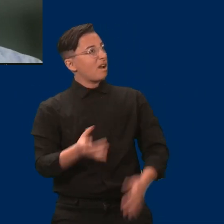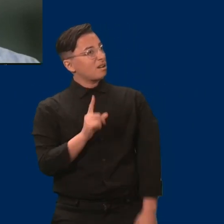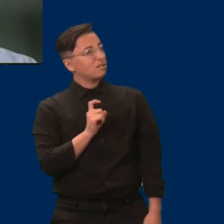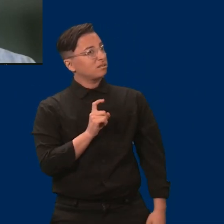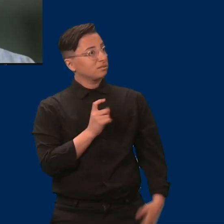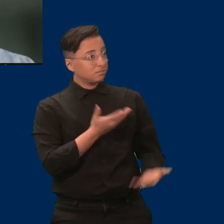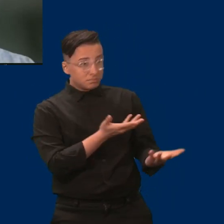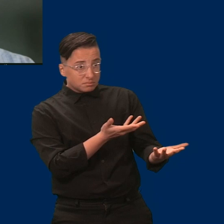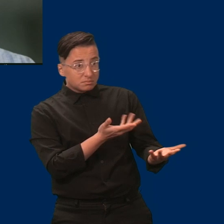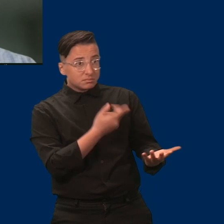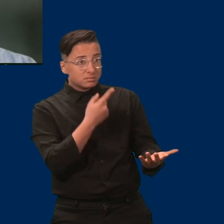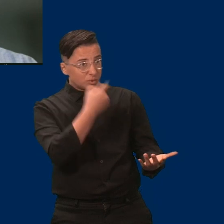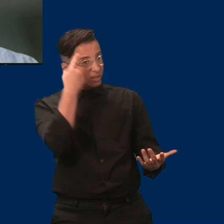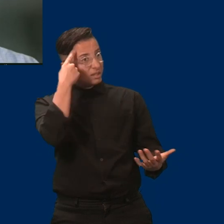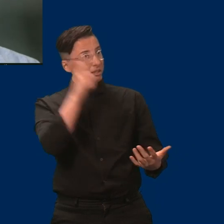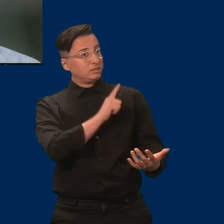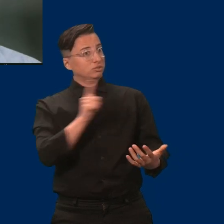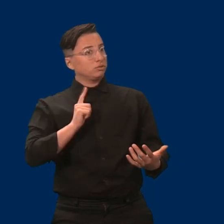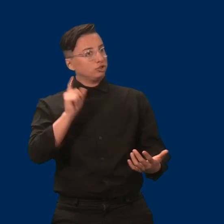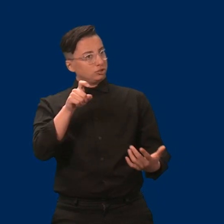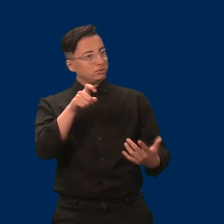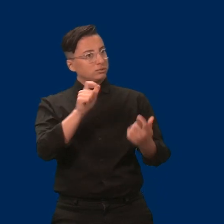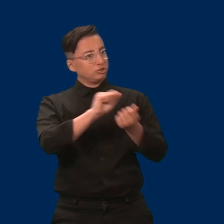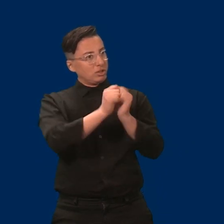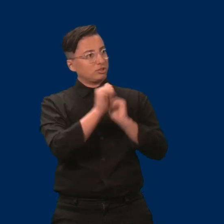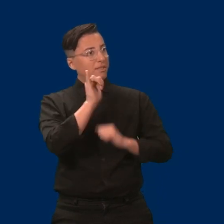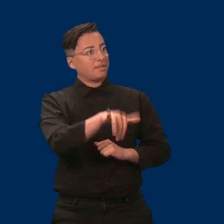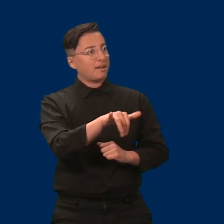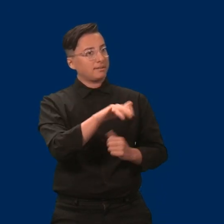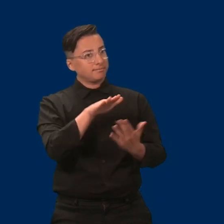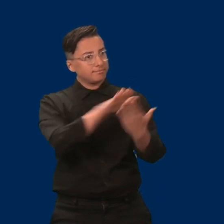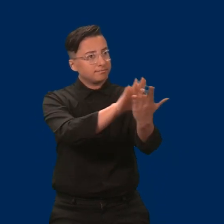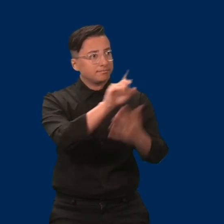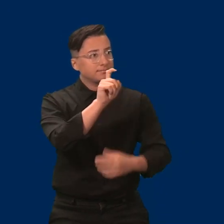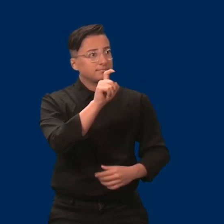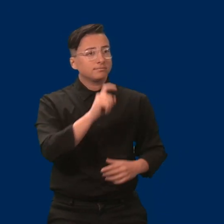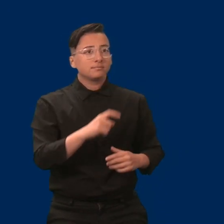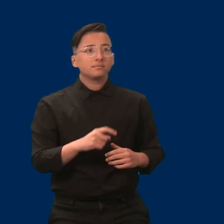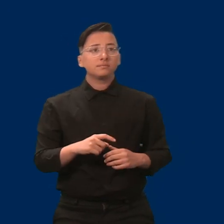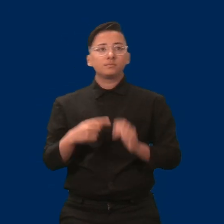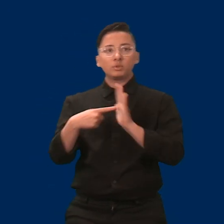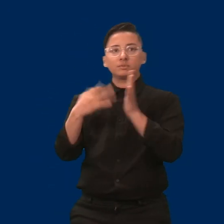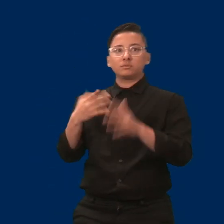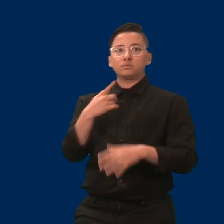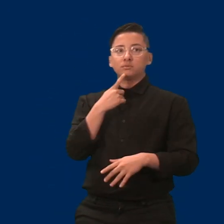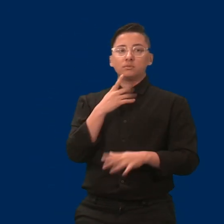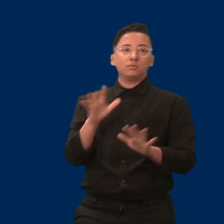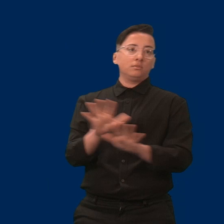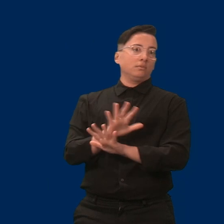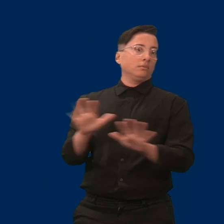anything to address this? Yeah, no, I don't think it's acceptable, and I think we should address this, and hope we will.